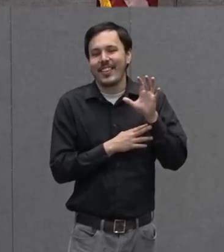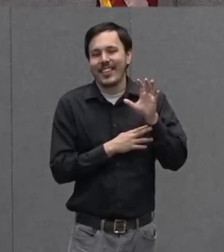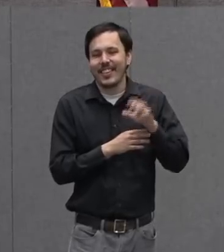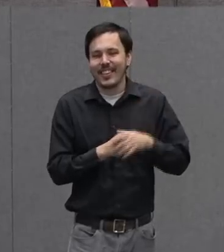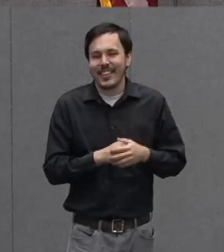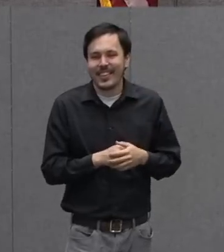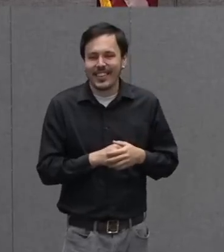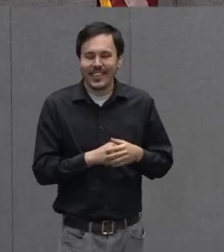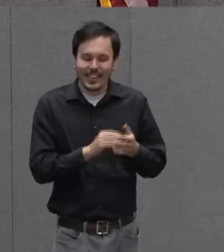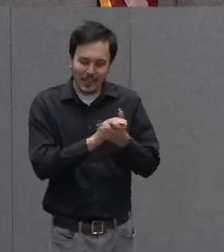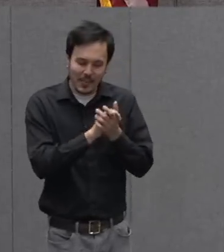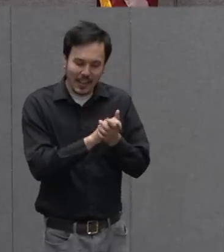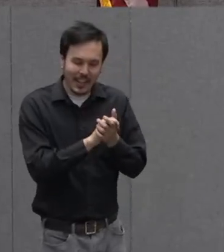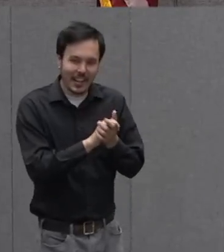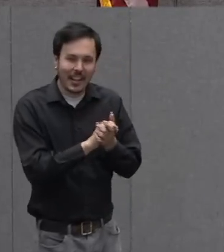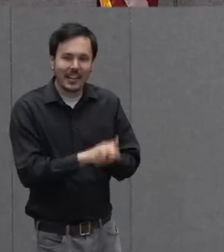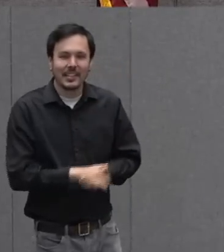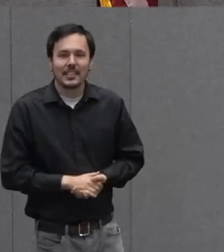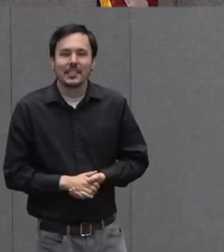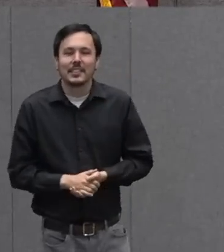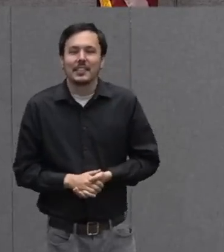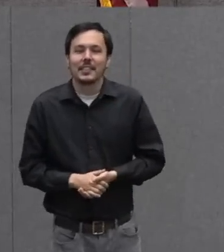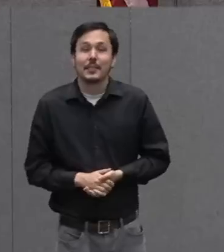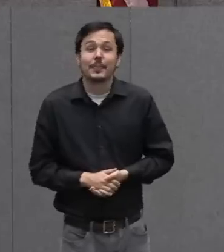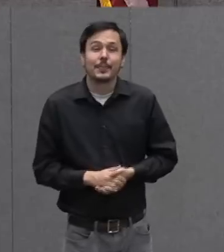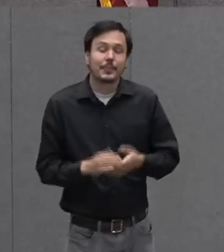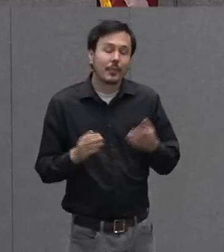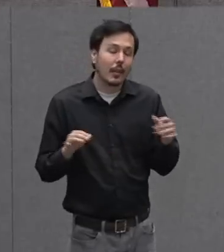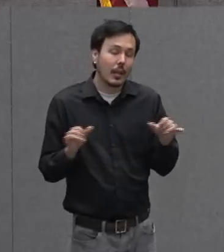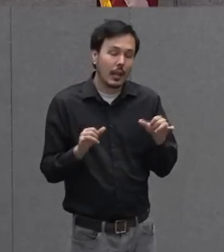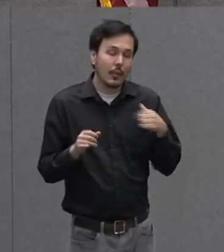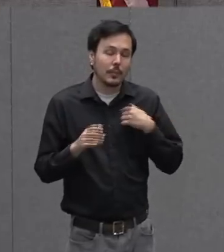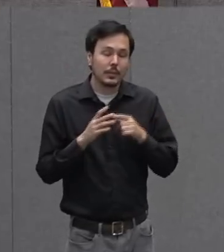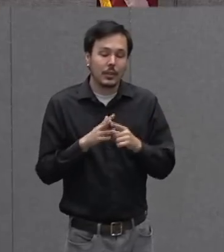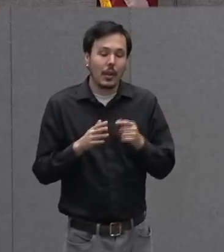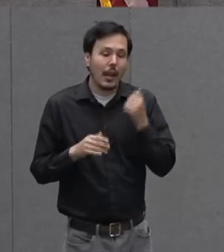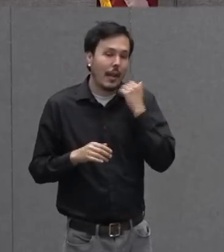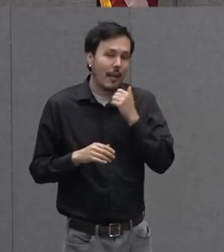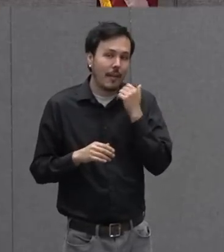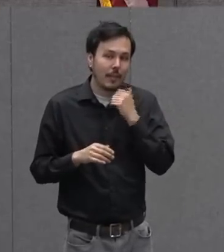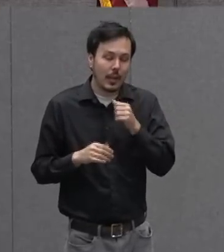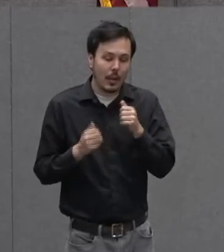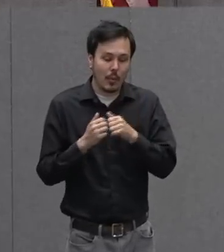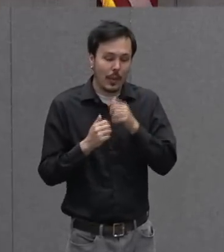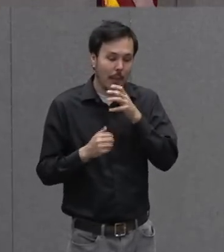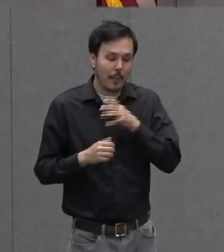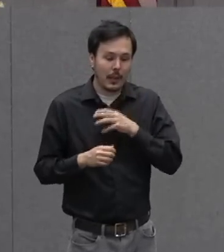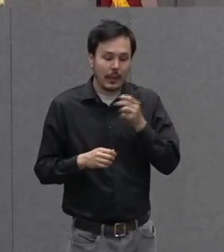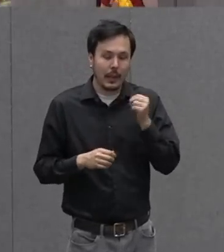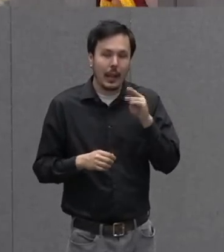Well done. All right, friends, so like we start every day with Miss Kathy, we're going to have to look at a collection